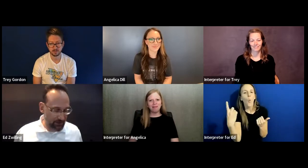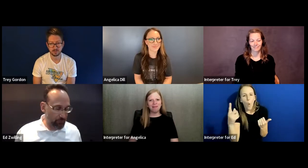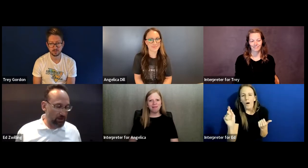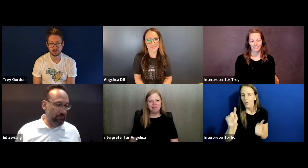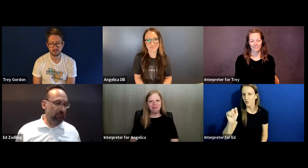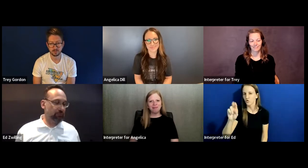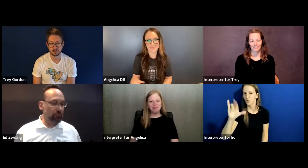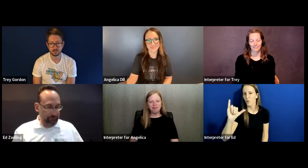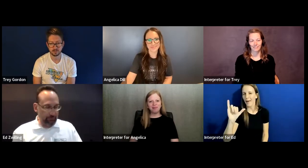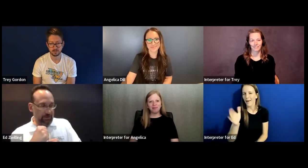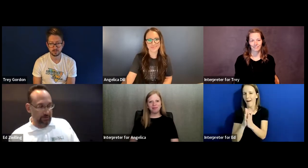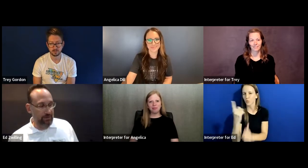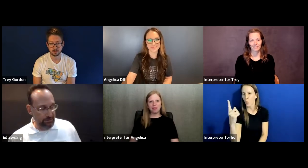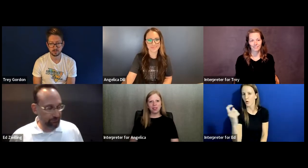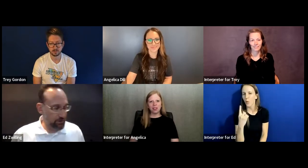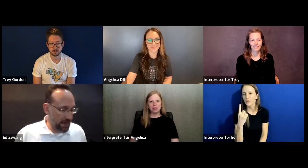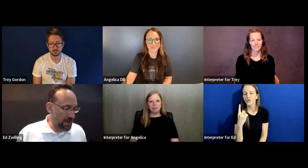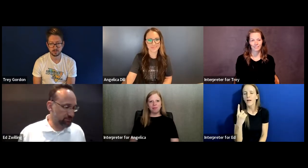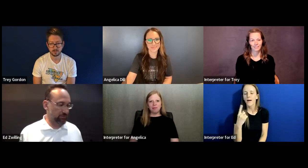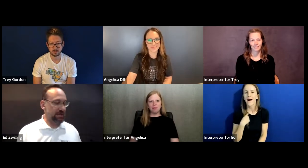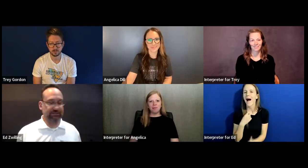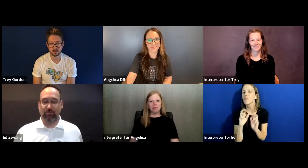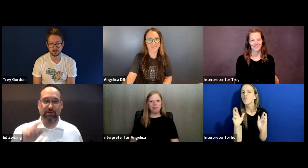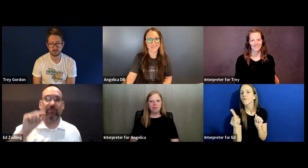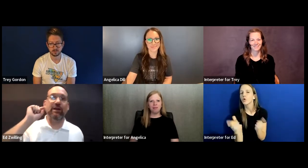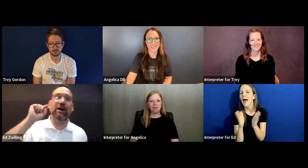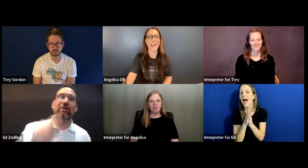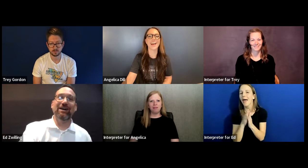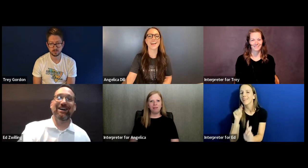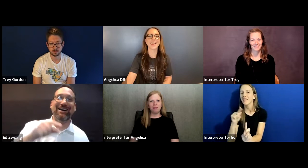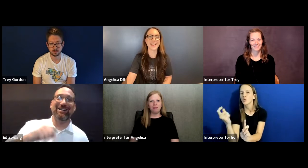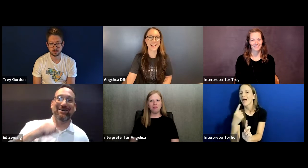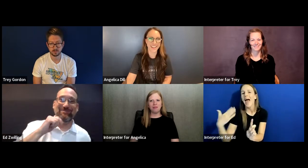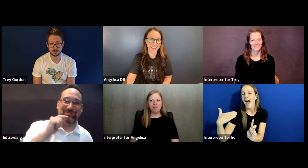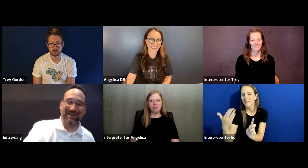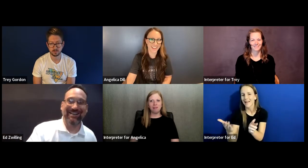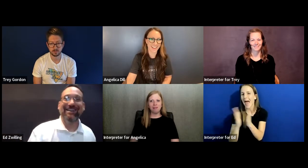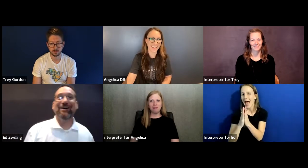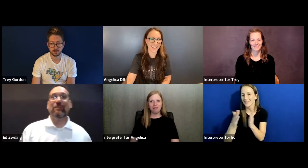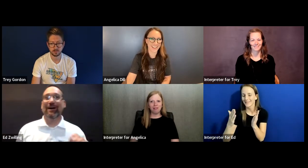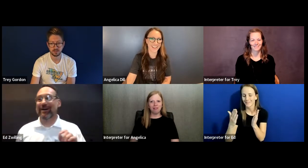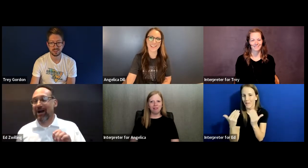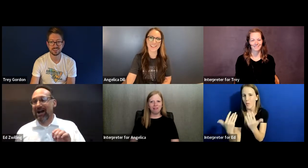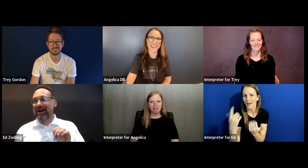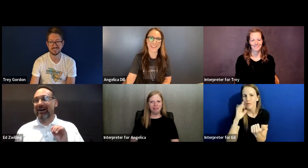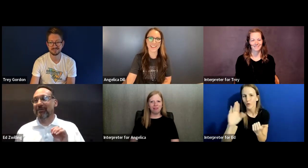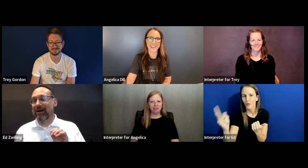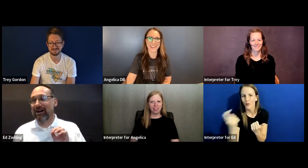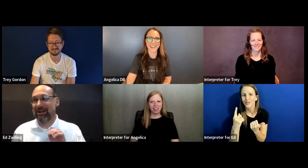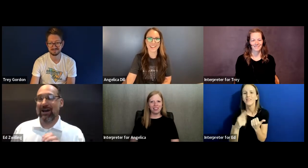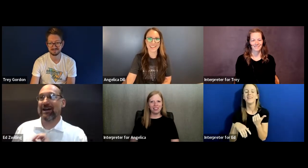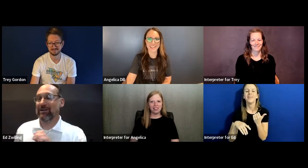that i'm i'm really pitching for him to ask me but it hasn't come up yet but um but but um um and i